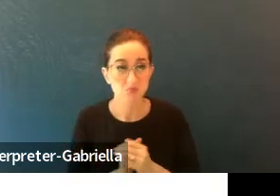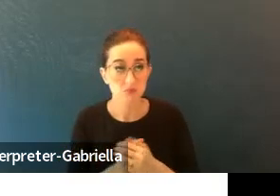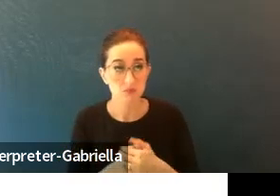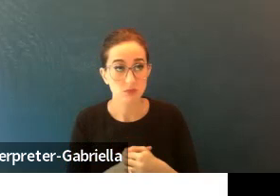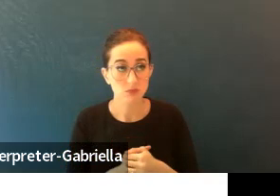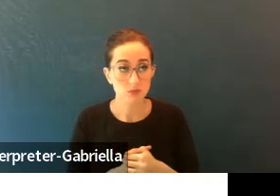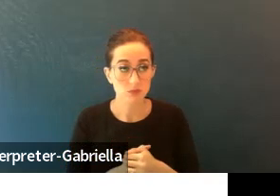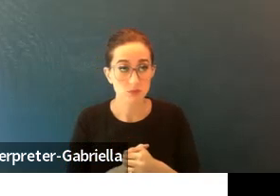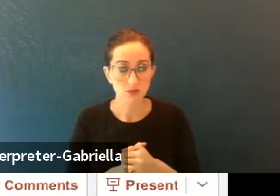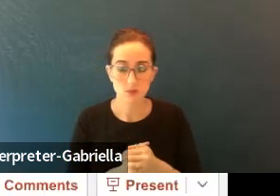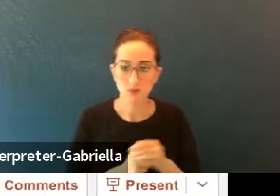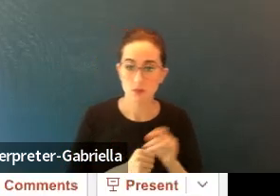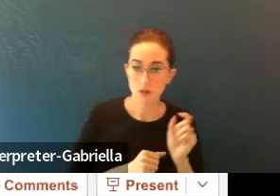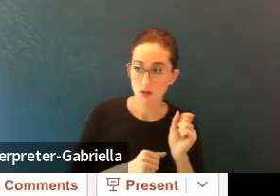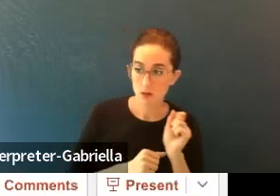I didn't see any out